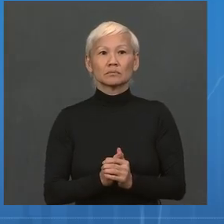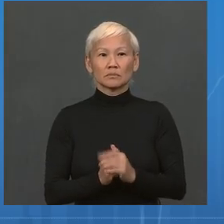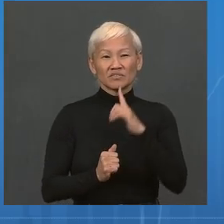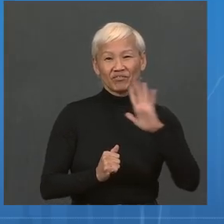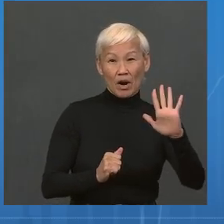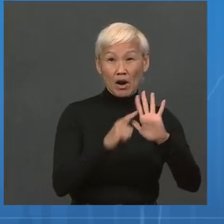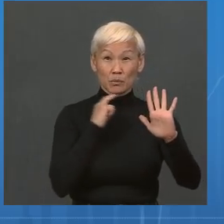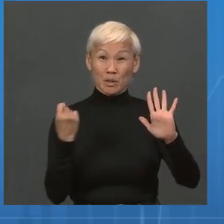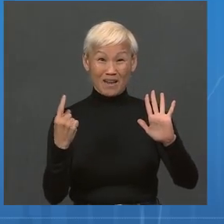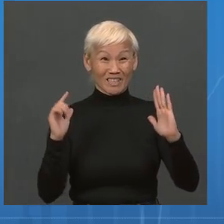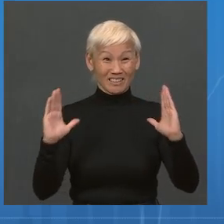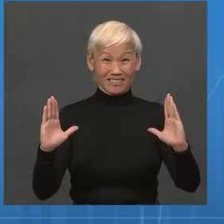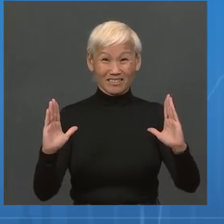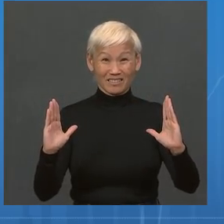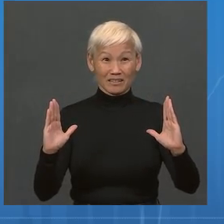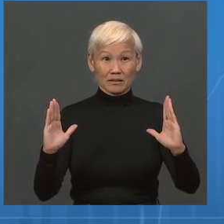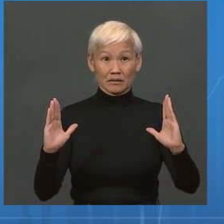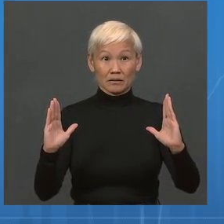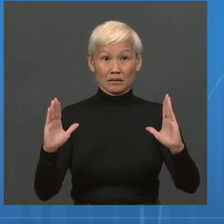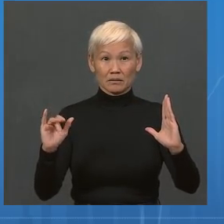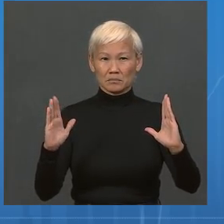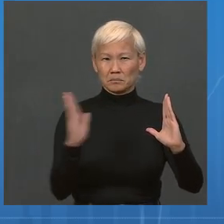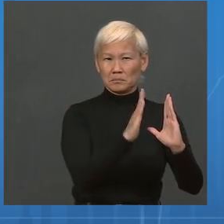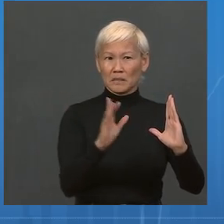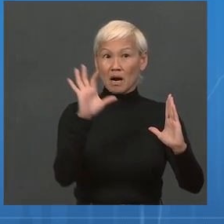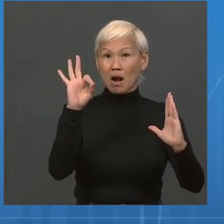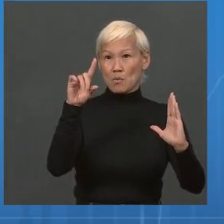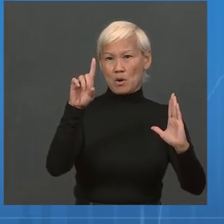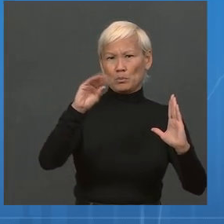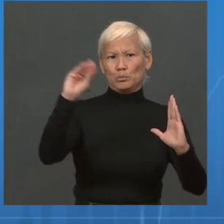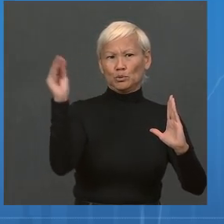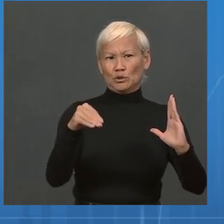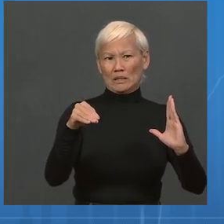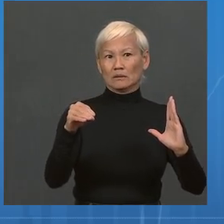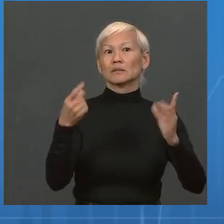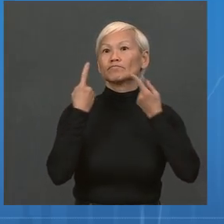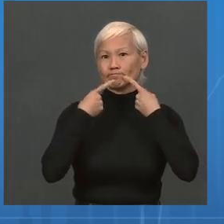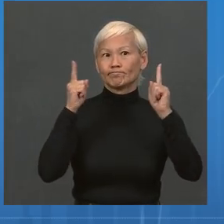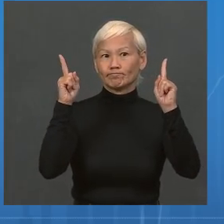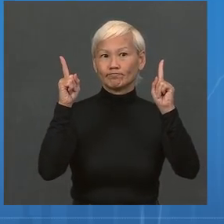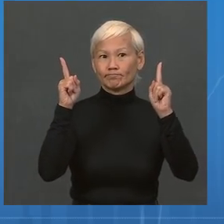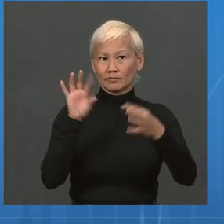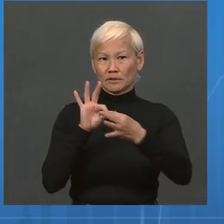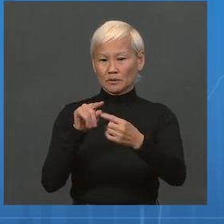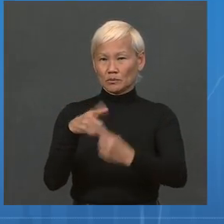11-year-olds, about 91 percent efficacy during a period of time